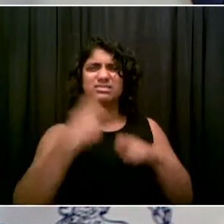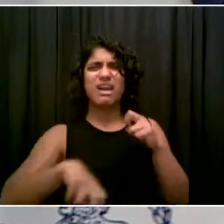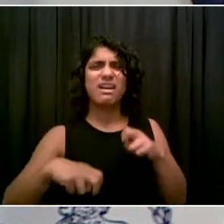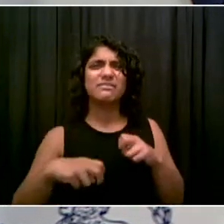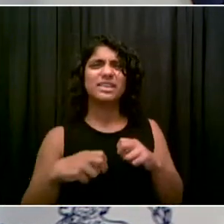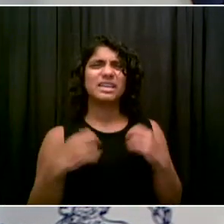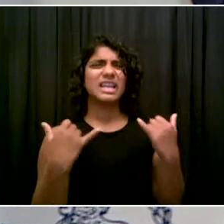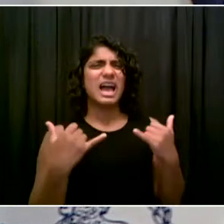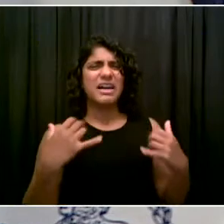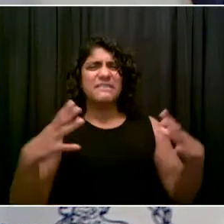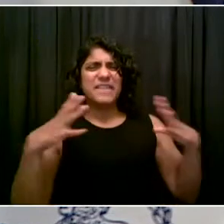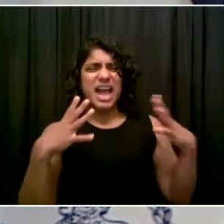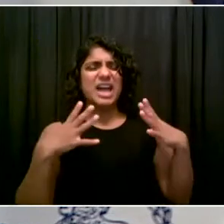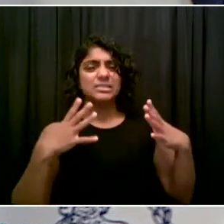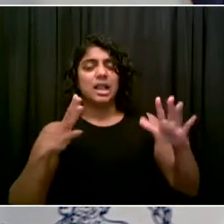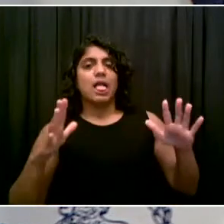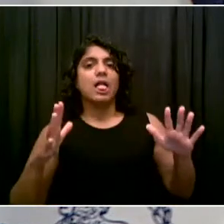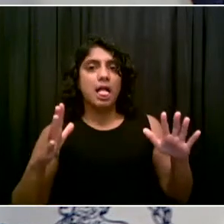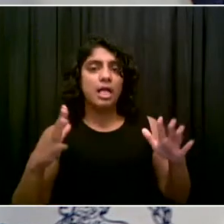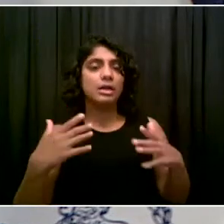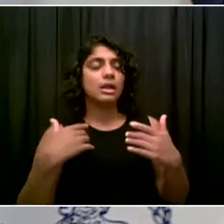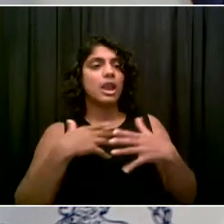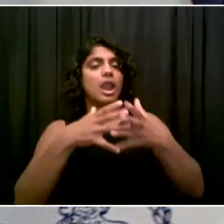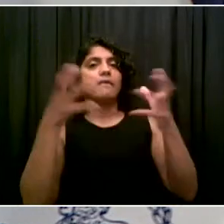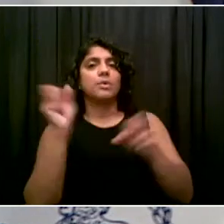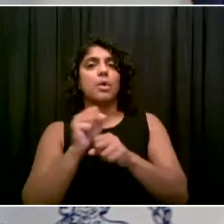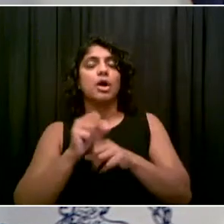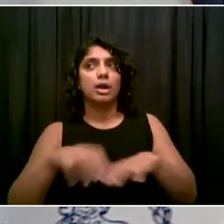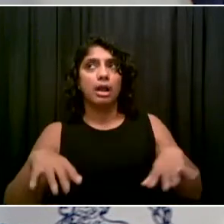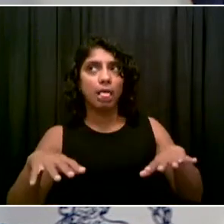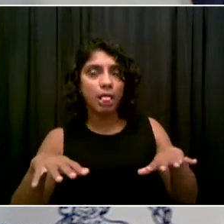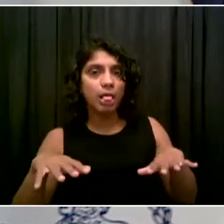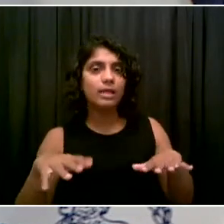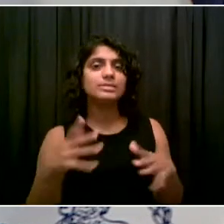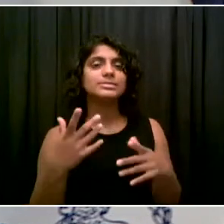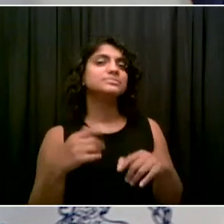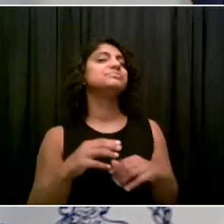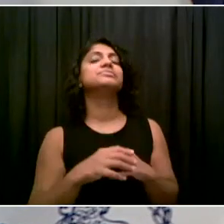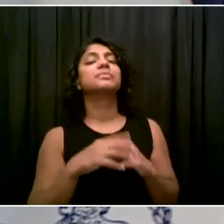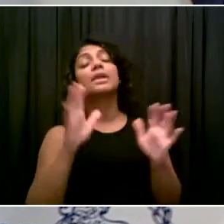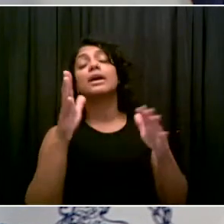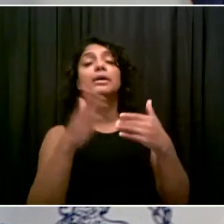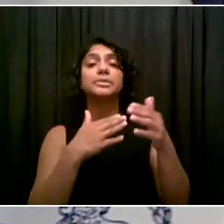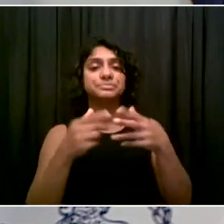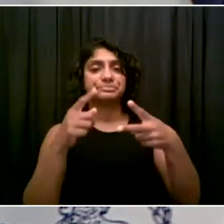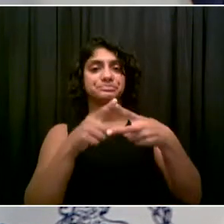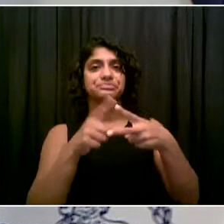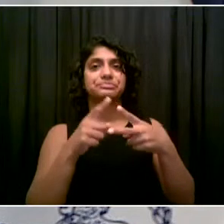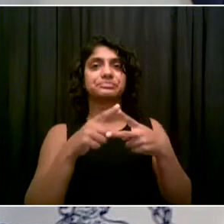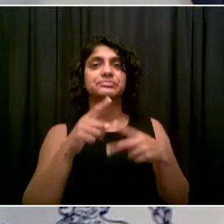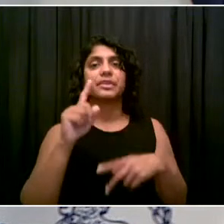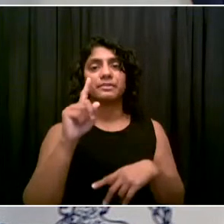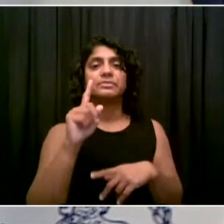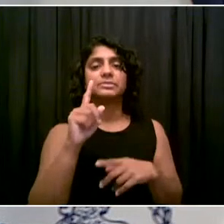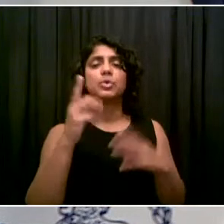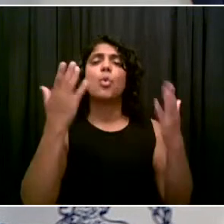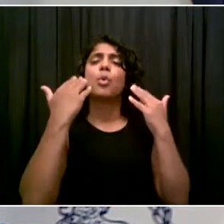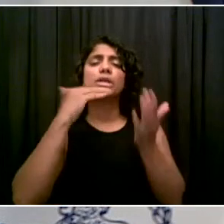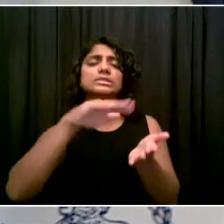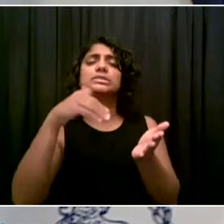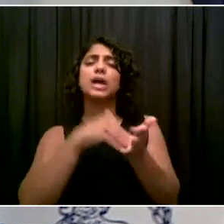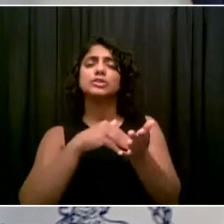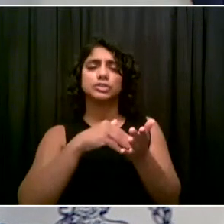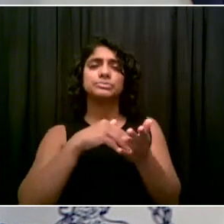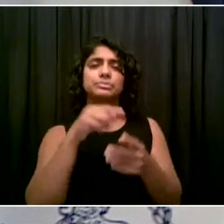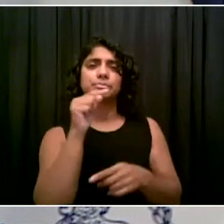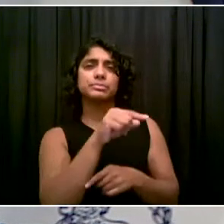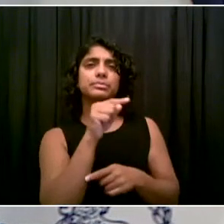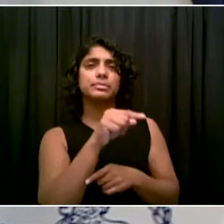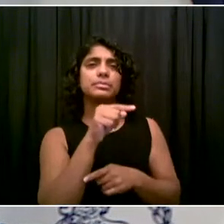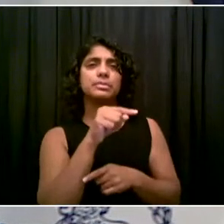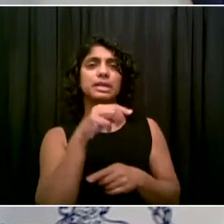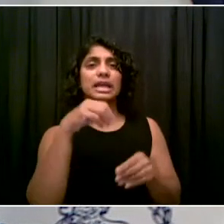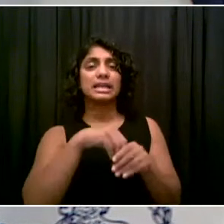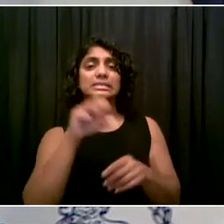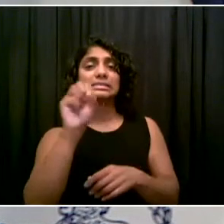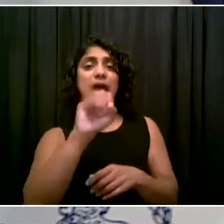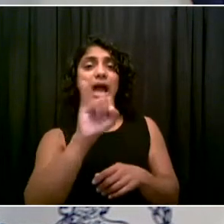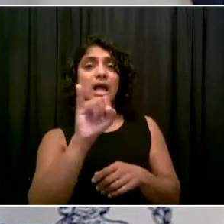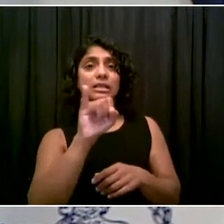VACATION.